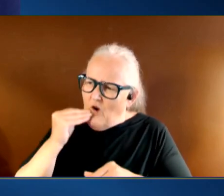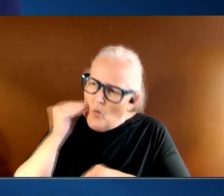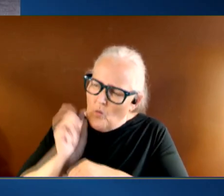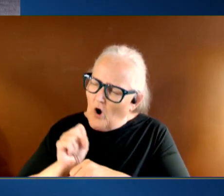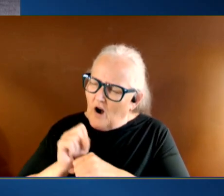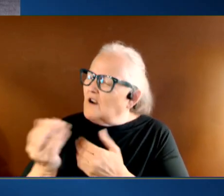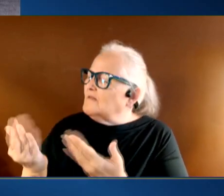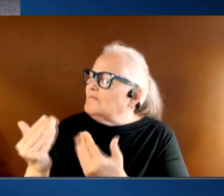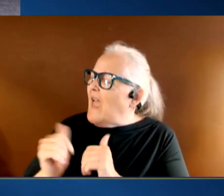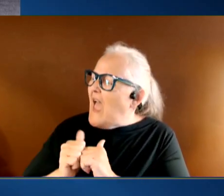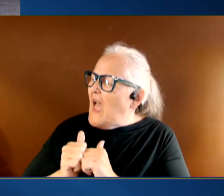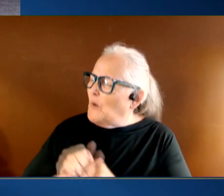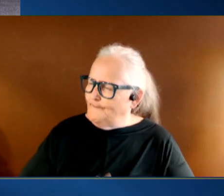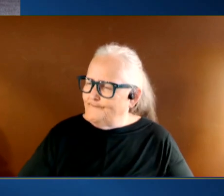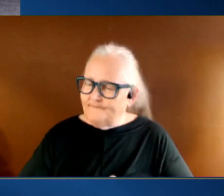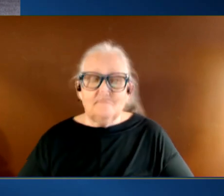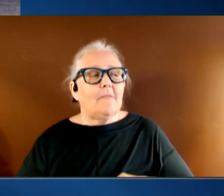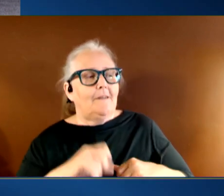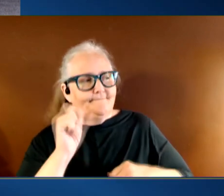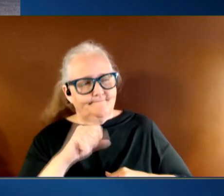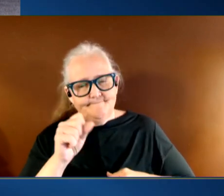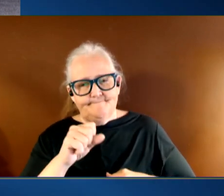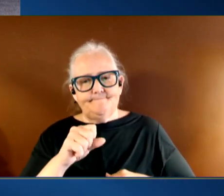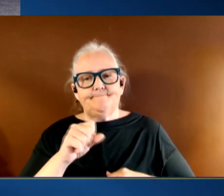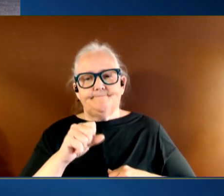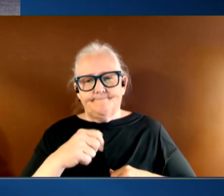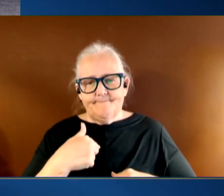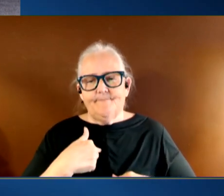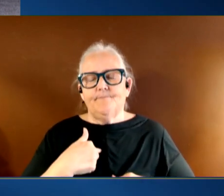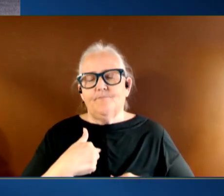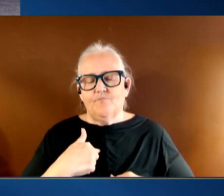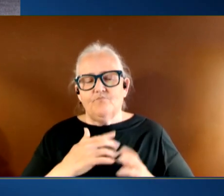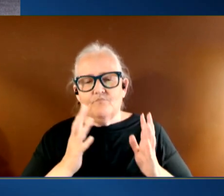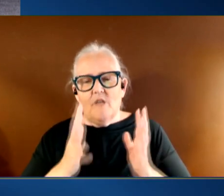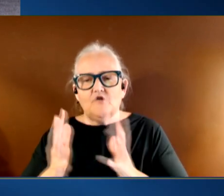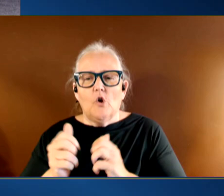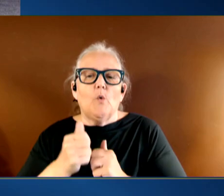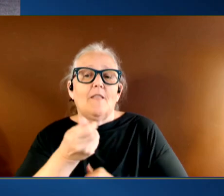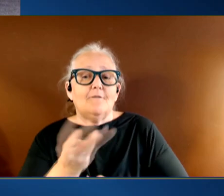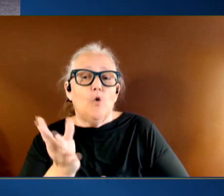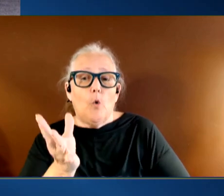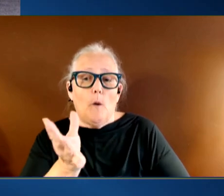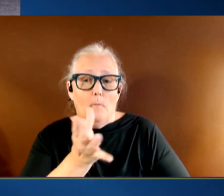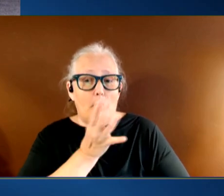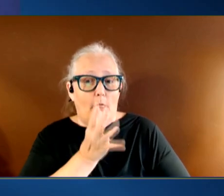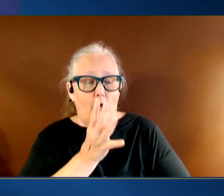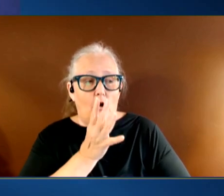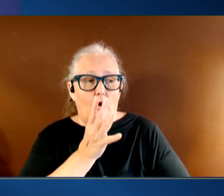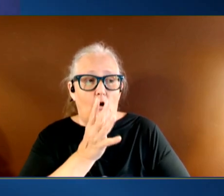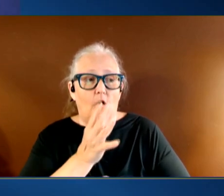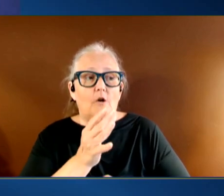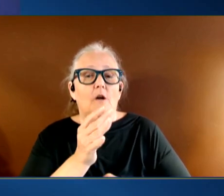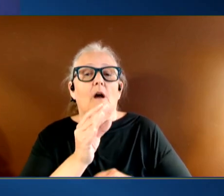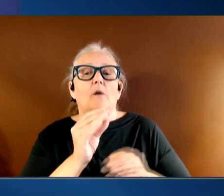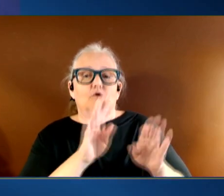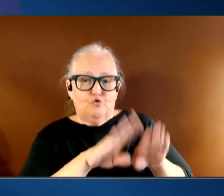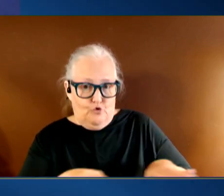Wunmi Mosaku: Yeah. I spoke to a few mothers of warriors. And I, you know,